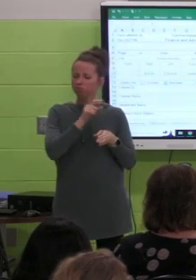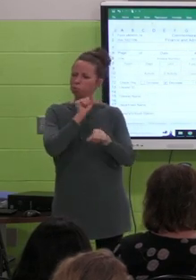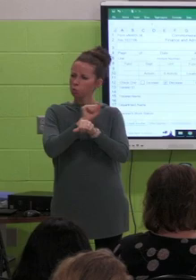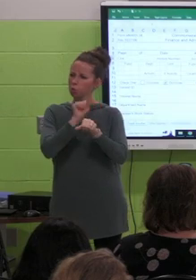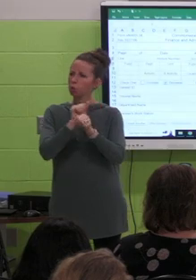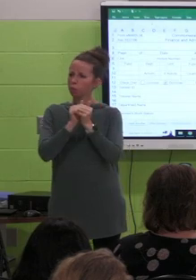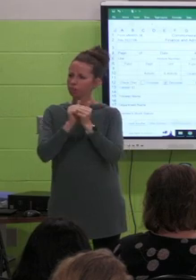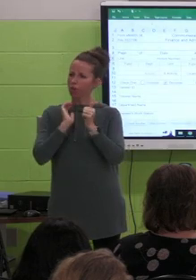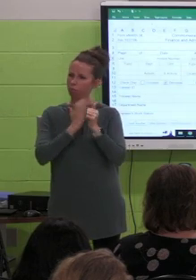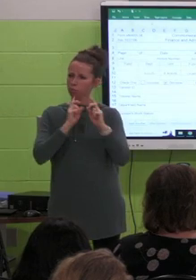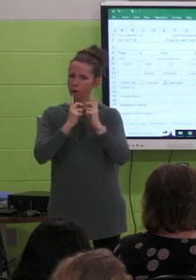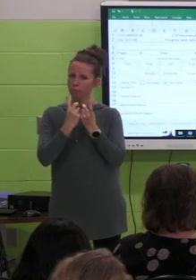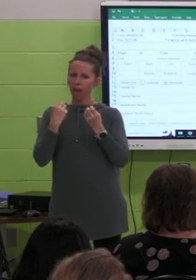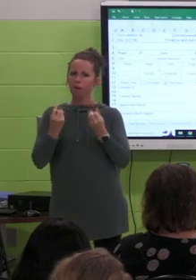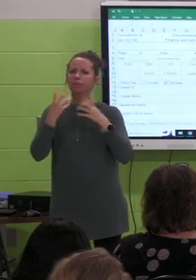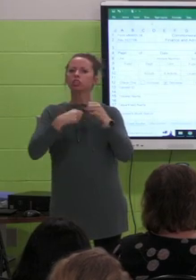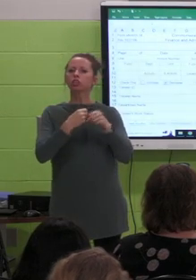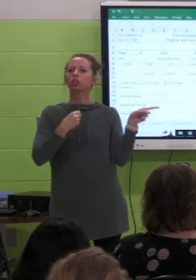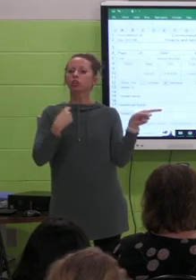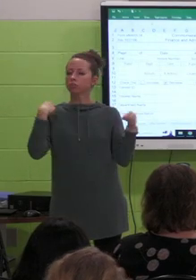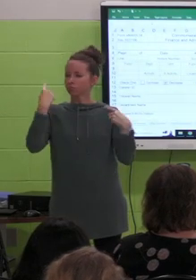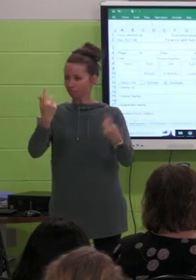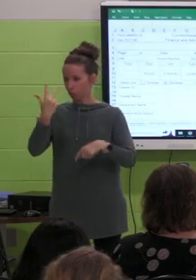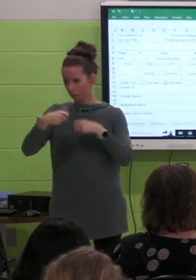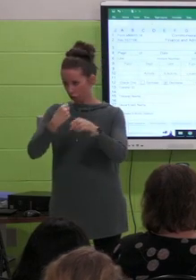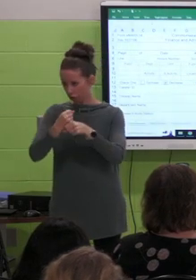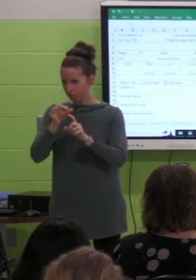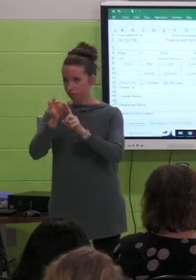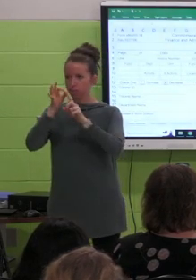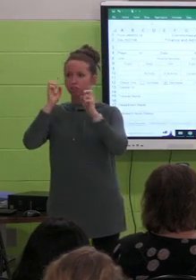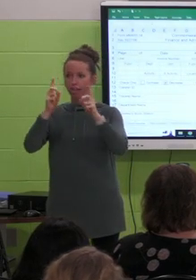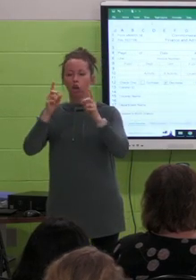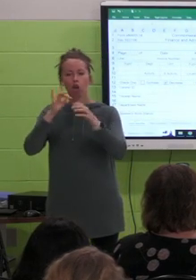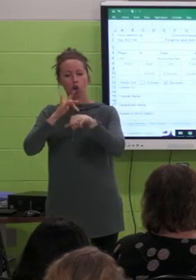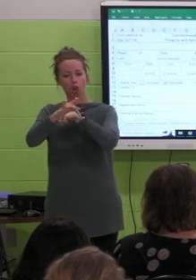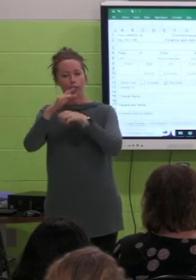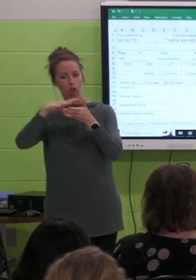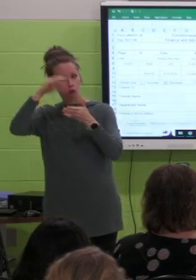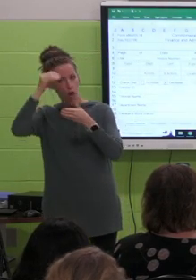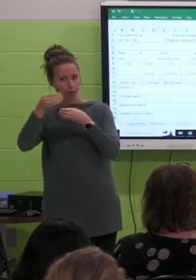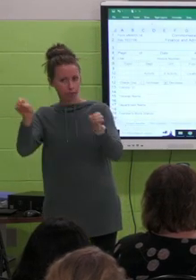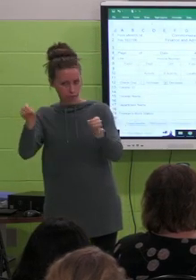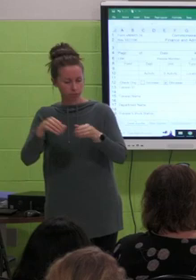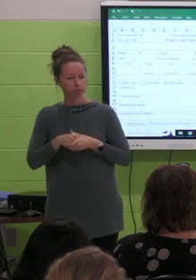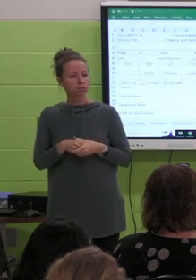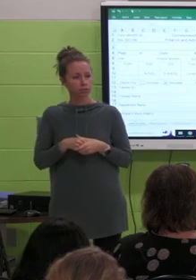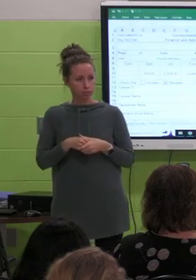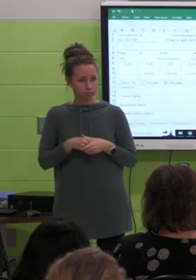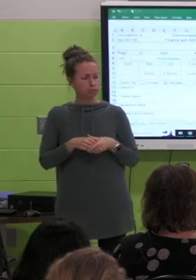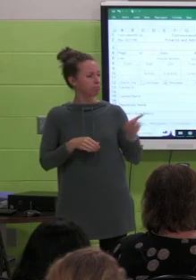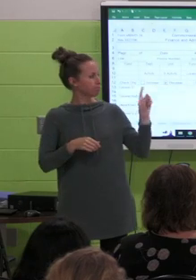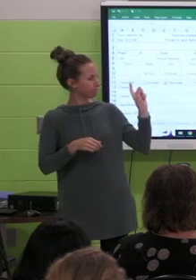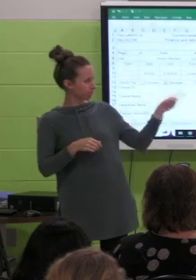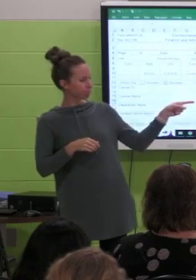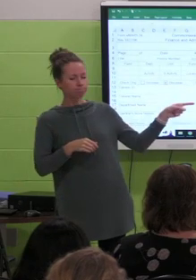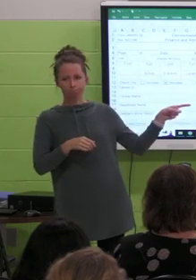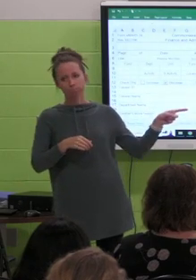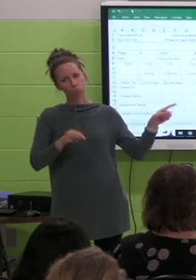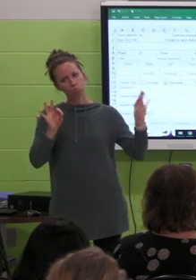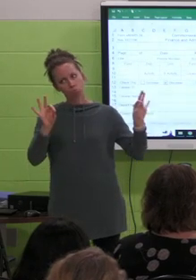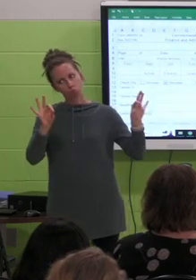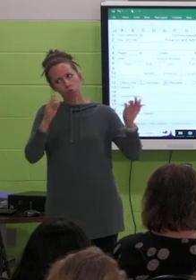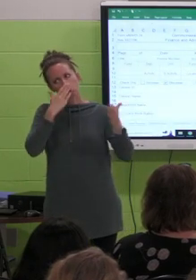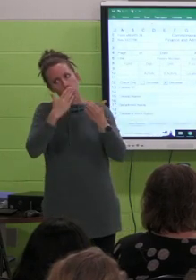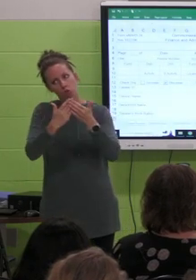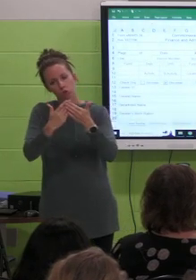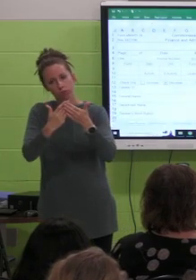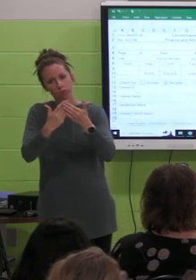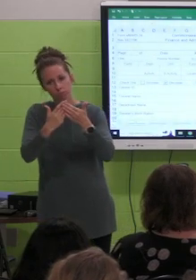how long 3 years in our special education Early Learning office um he's he's a gem um and he's